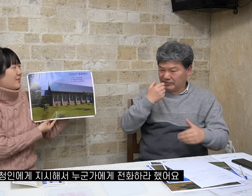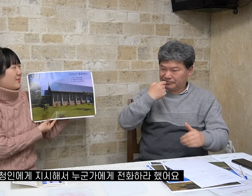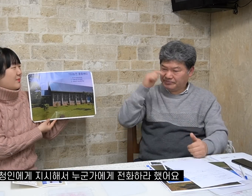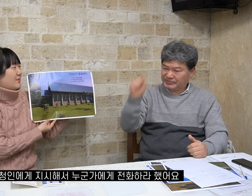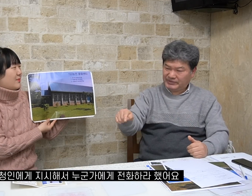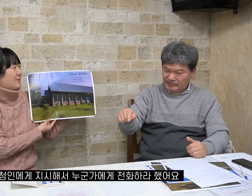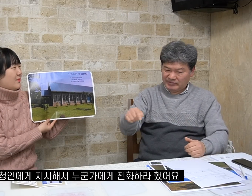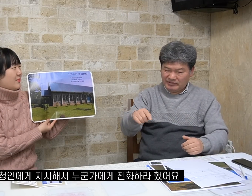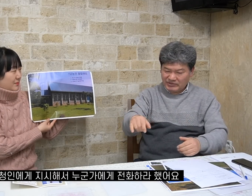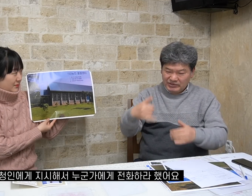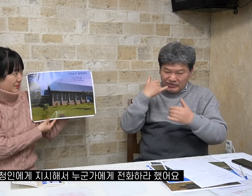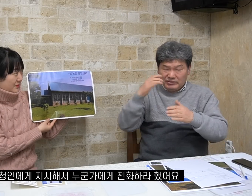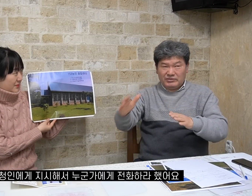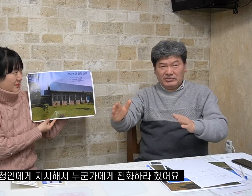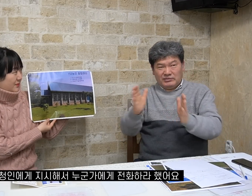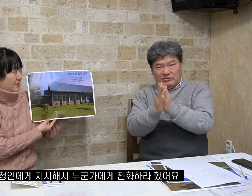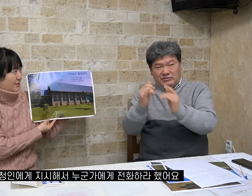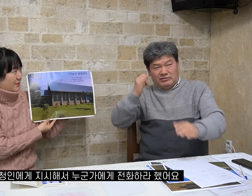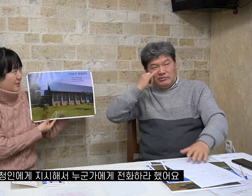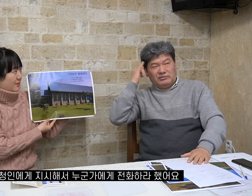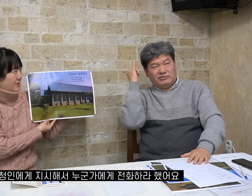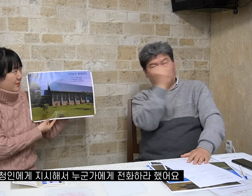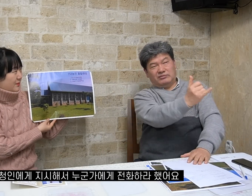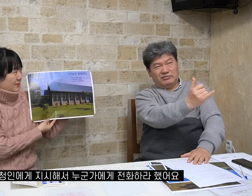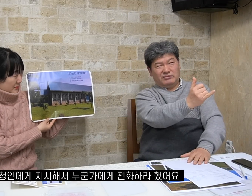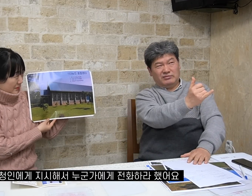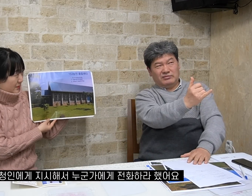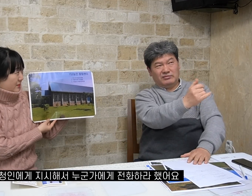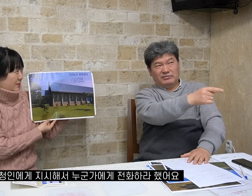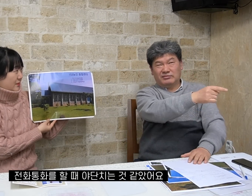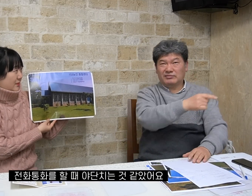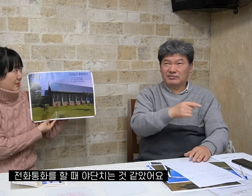instructed the hearing person to call.